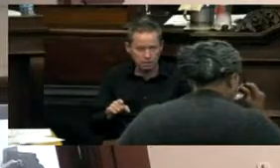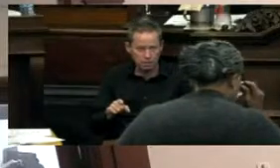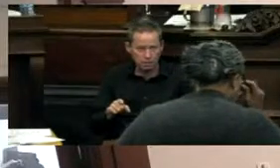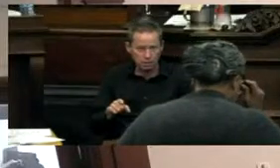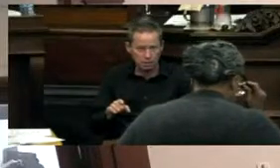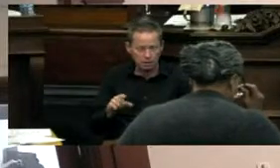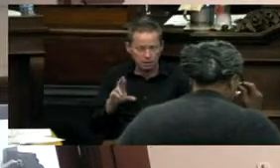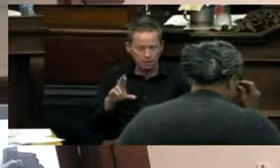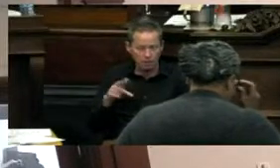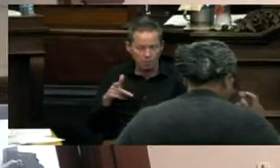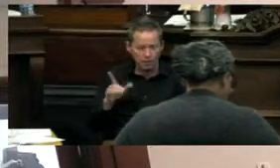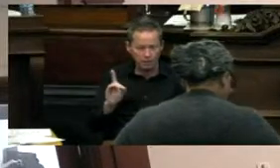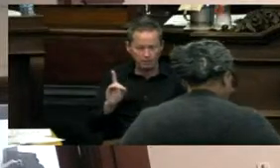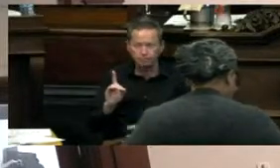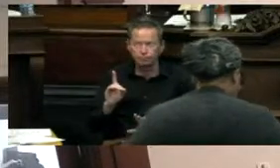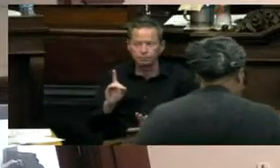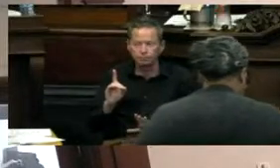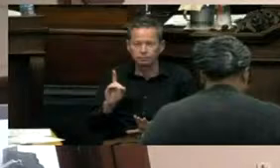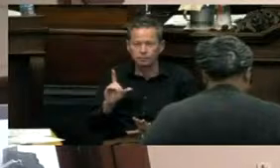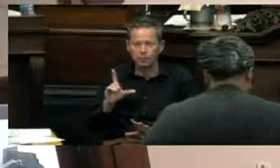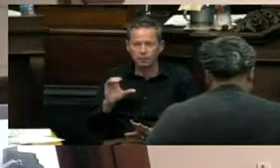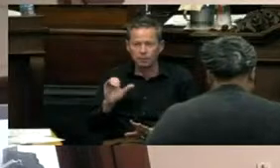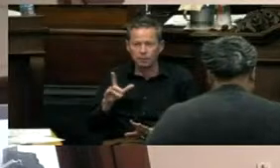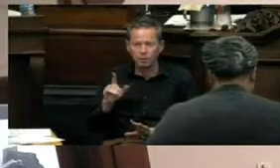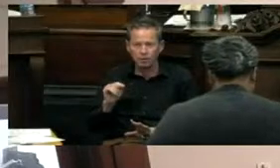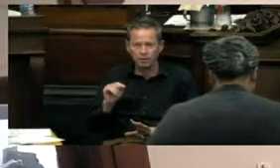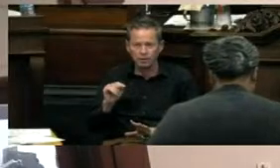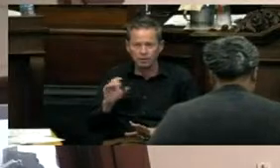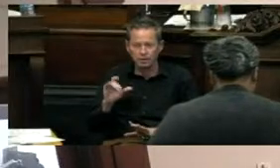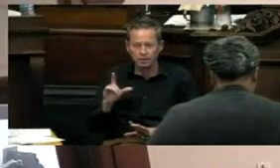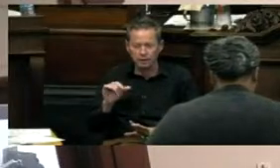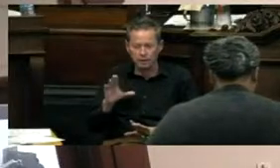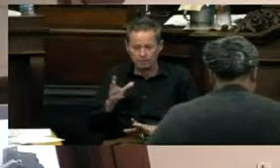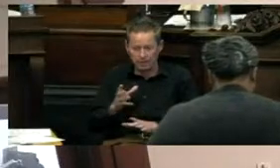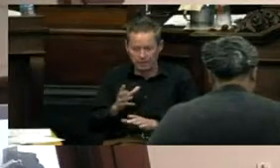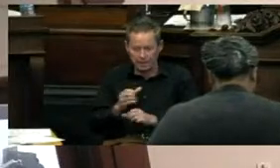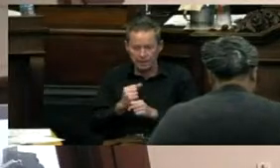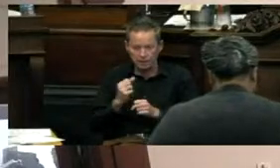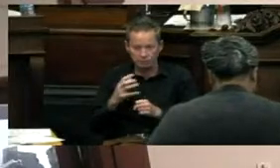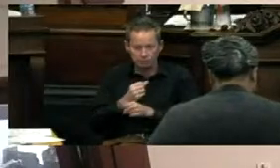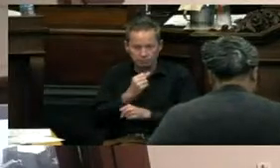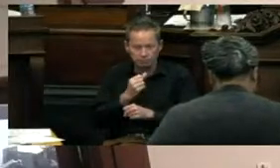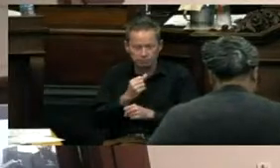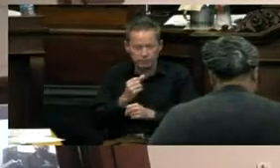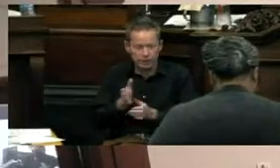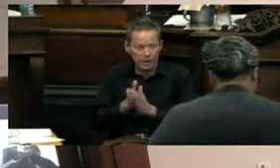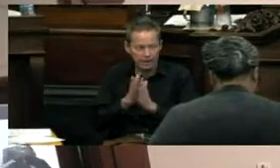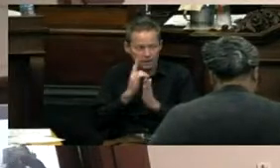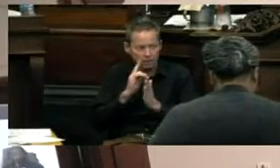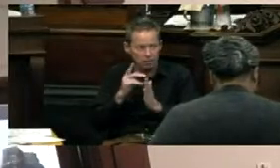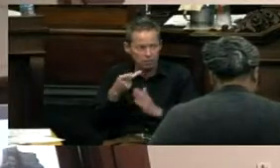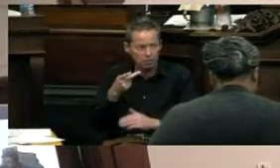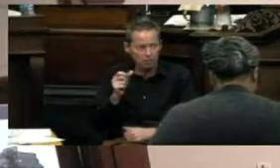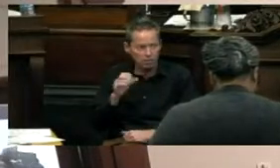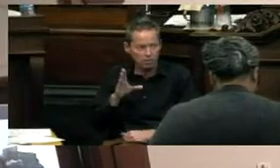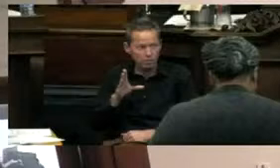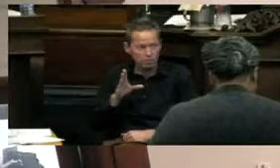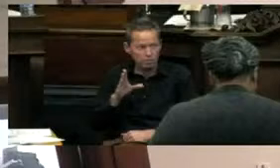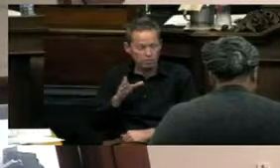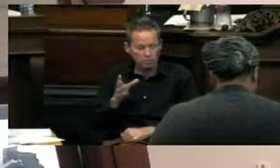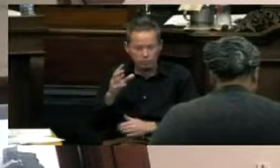what happens if RPD sorry if the